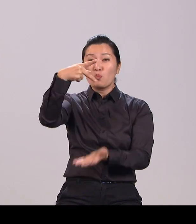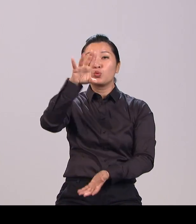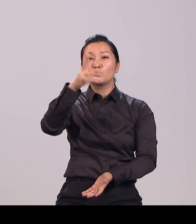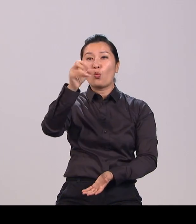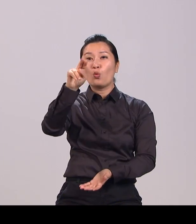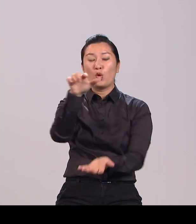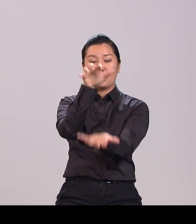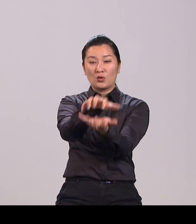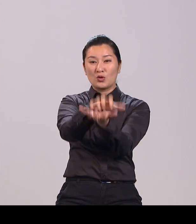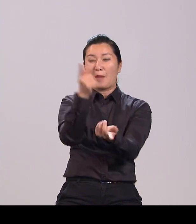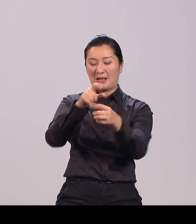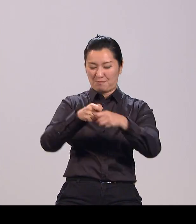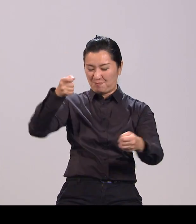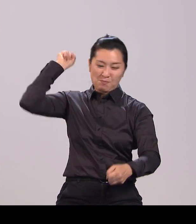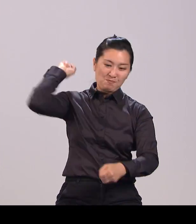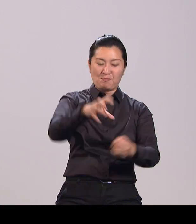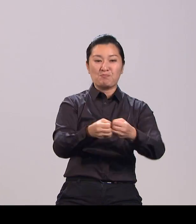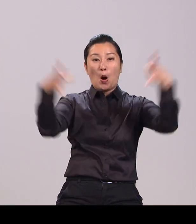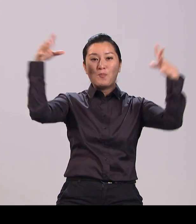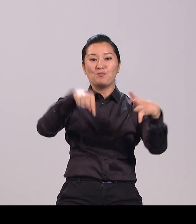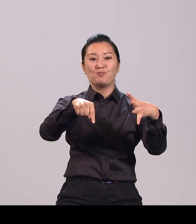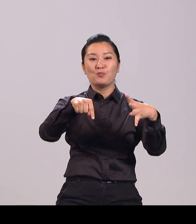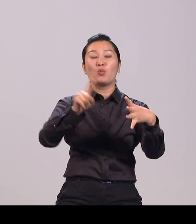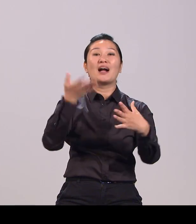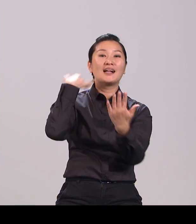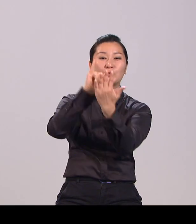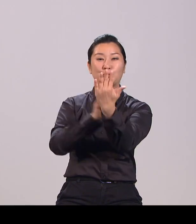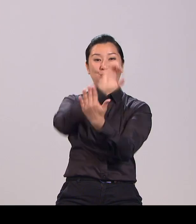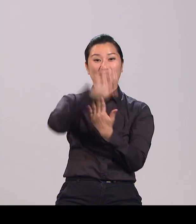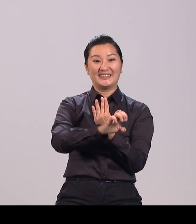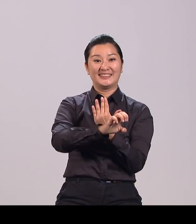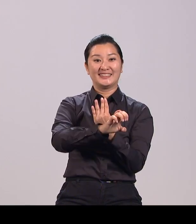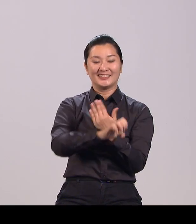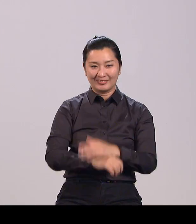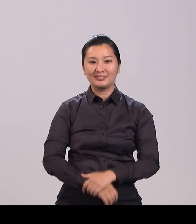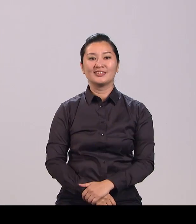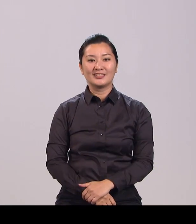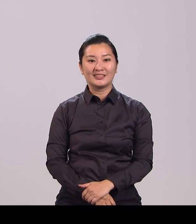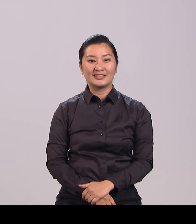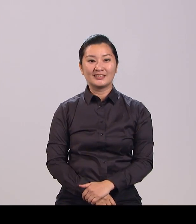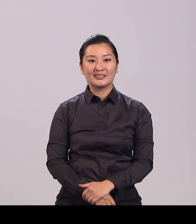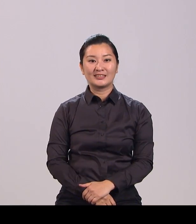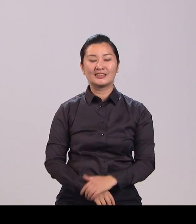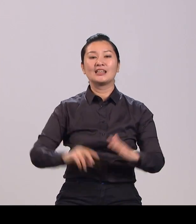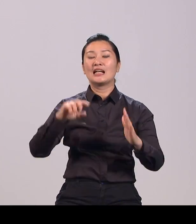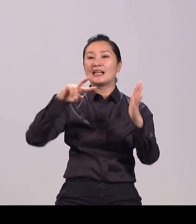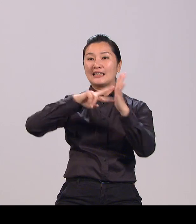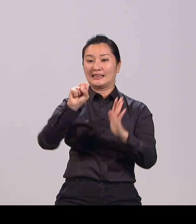It was ordered by a Malaysian militant in Syria. But even long before this, the Malaysian authorities knew they had problems.